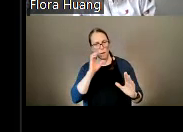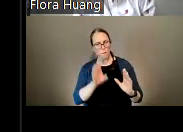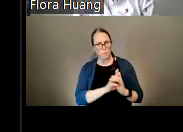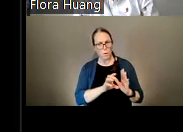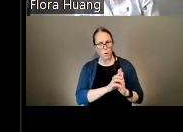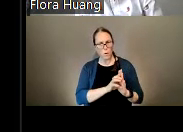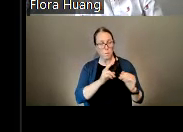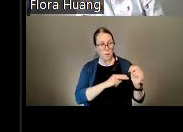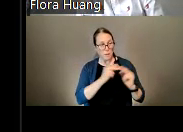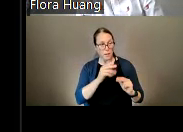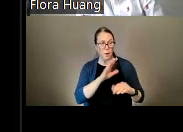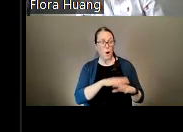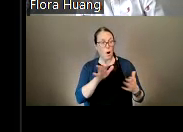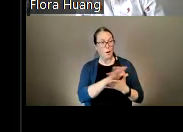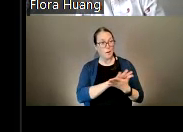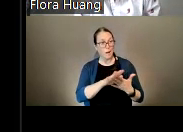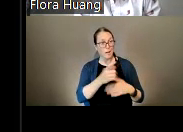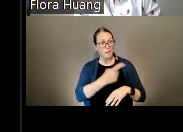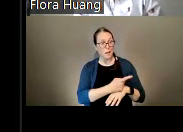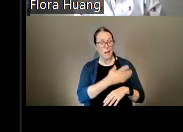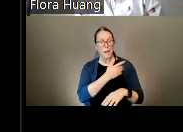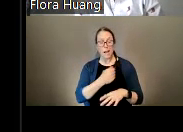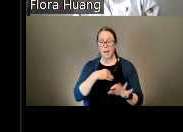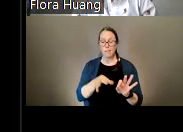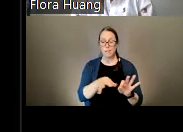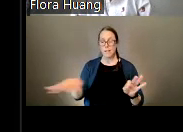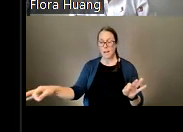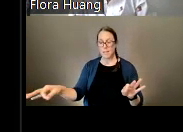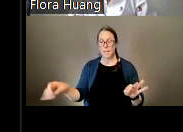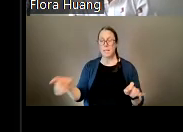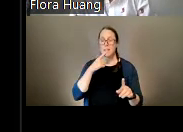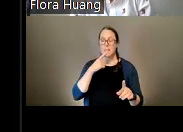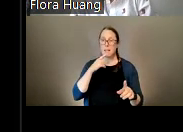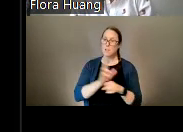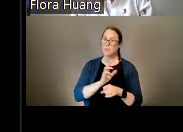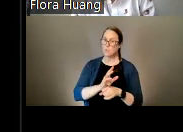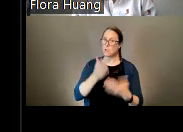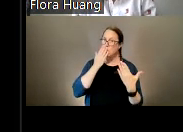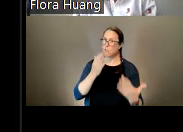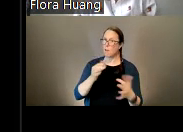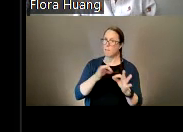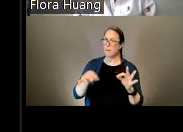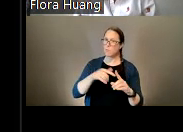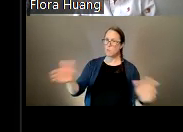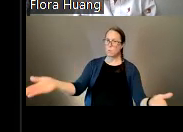And there is some text that is using welcoming language. If you were doing image description,